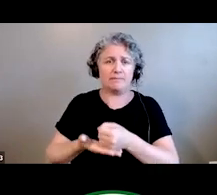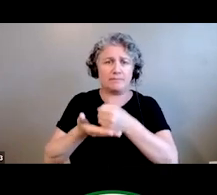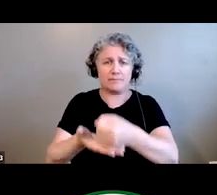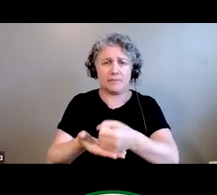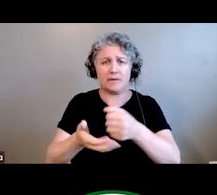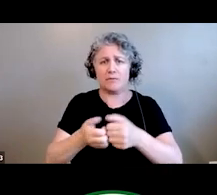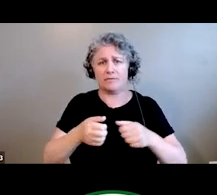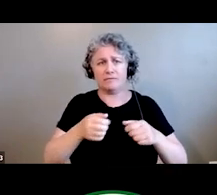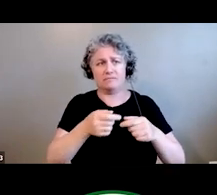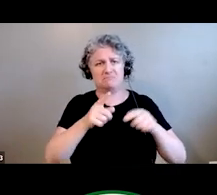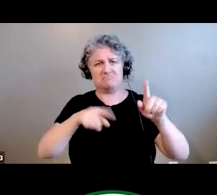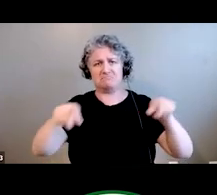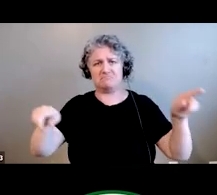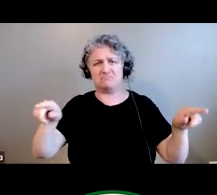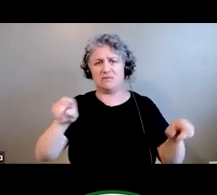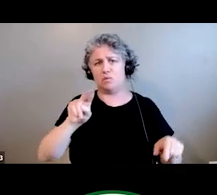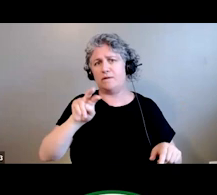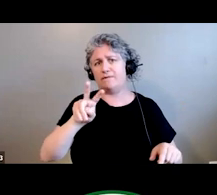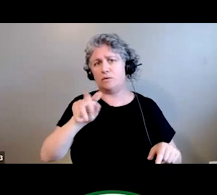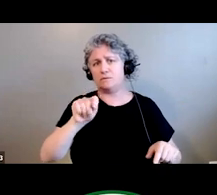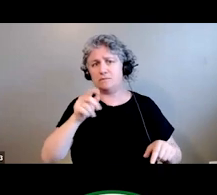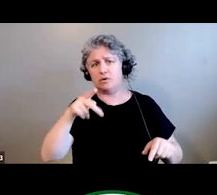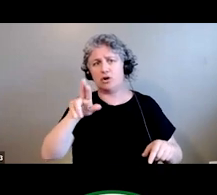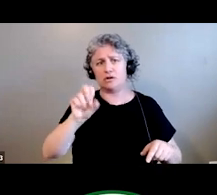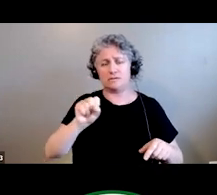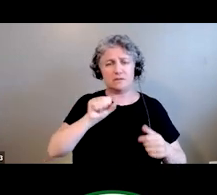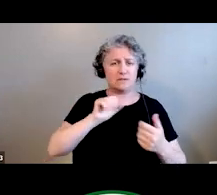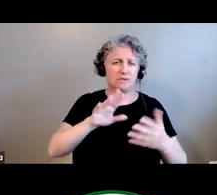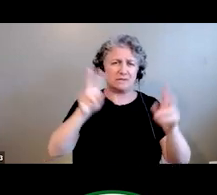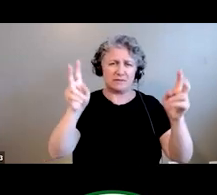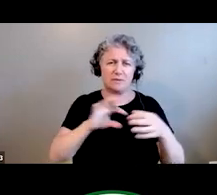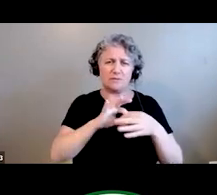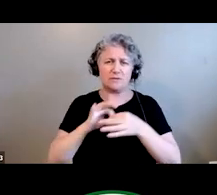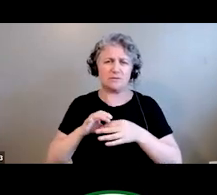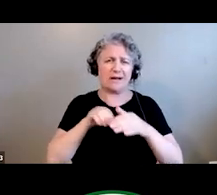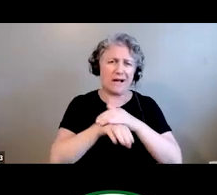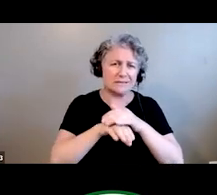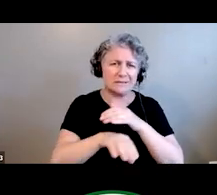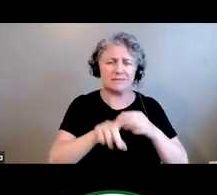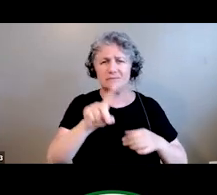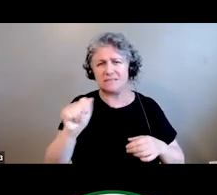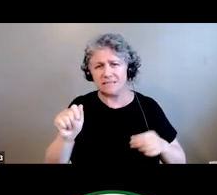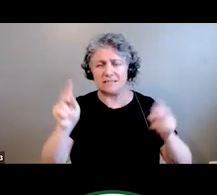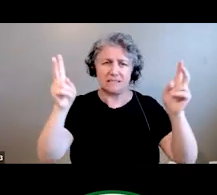And it's more important that people are listening. It's good that there's an upgrade in our roads.